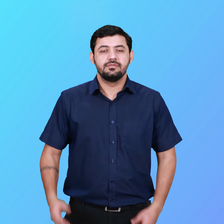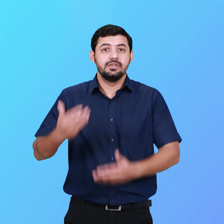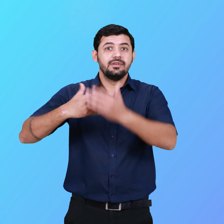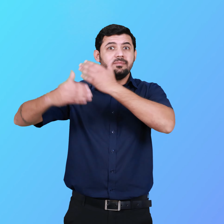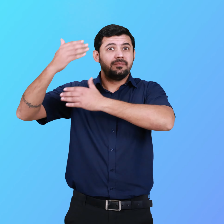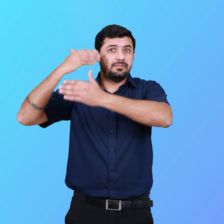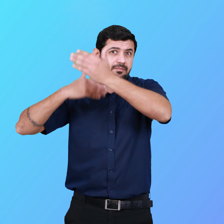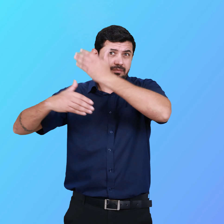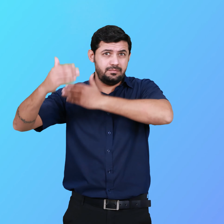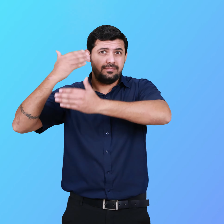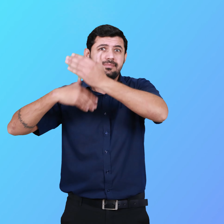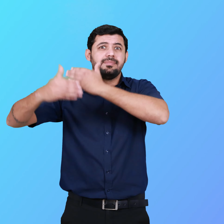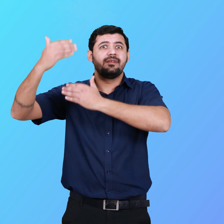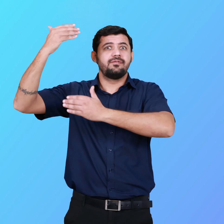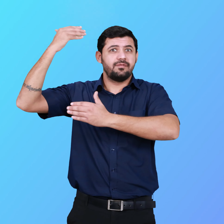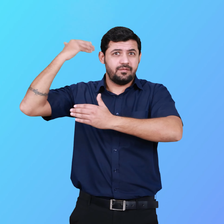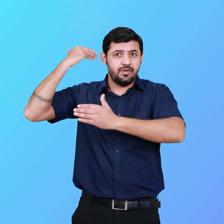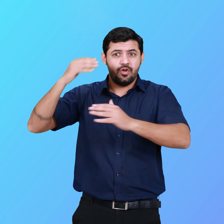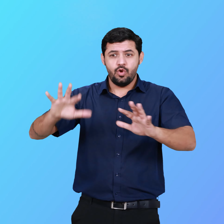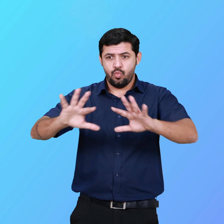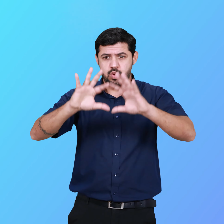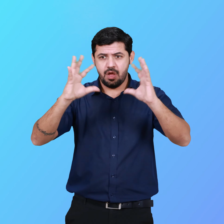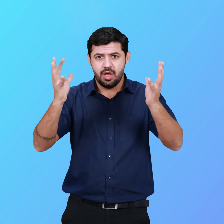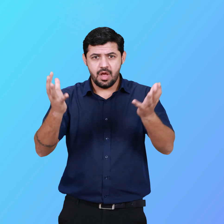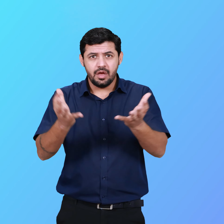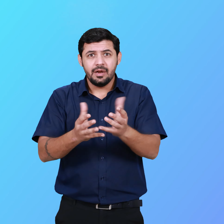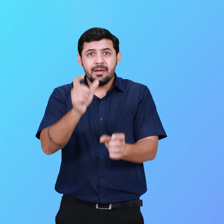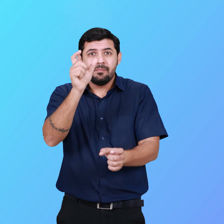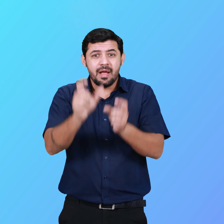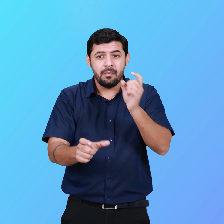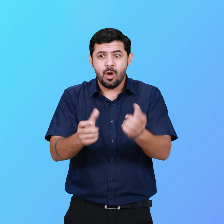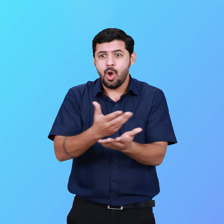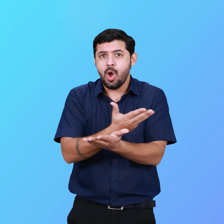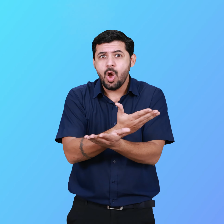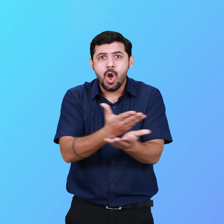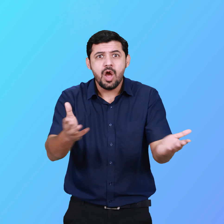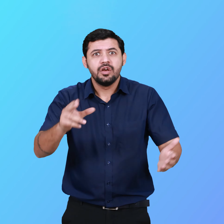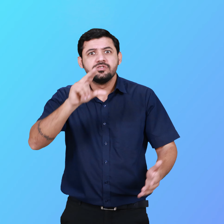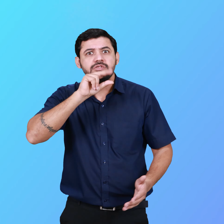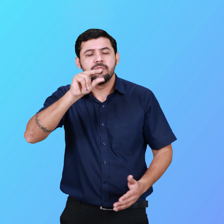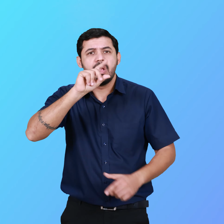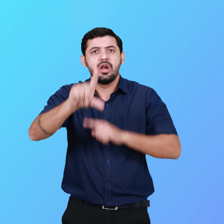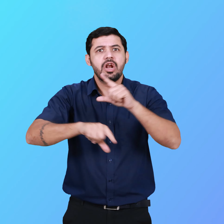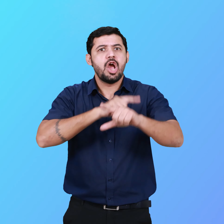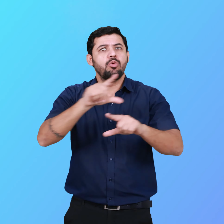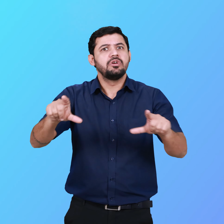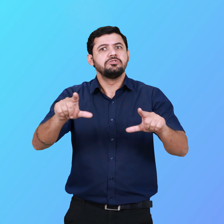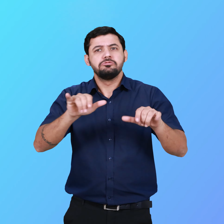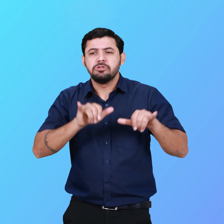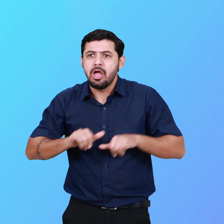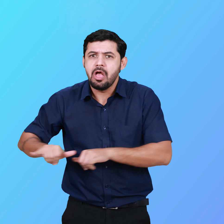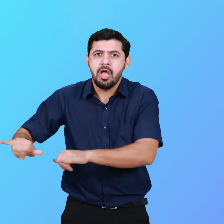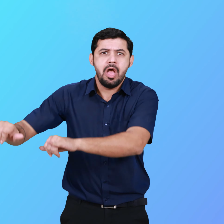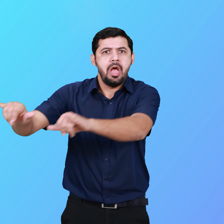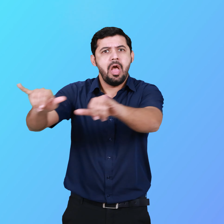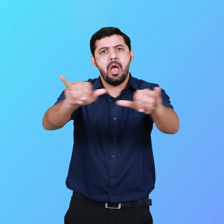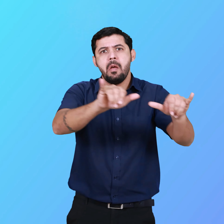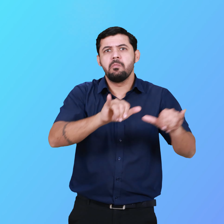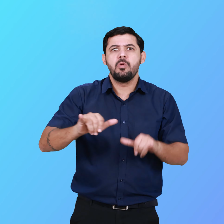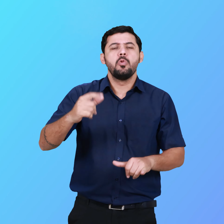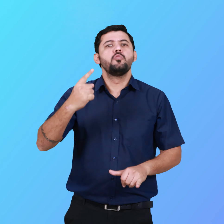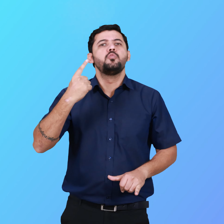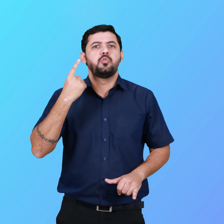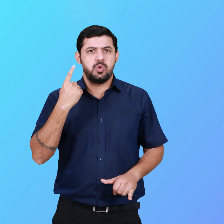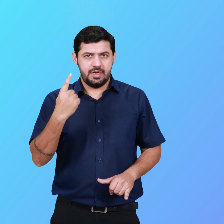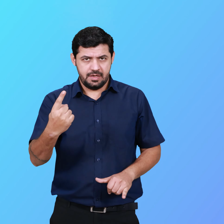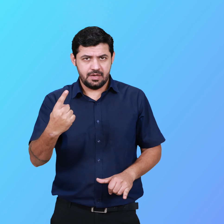At first everyone in the world spoke the same language and used the same words.